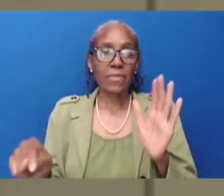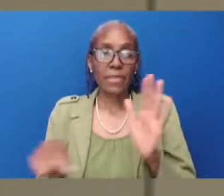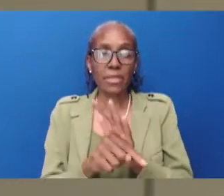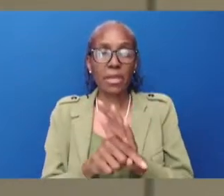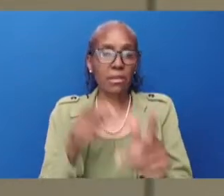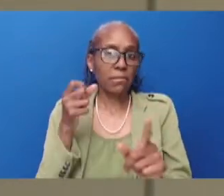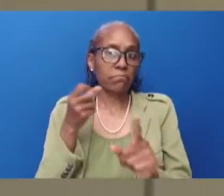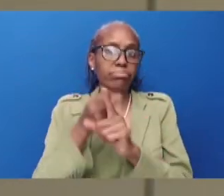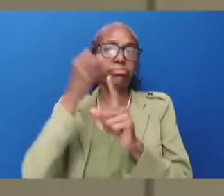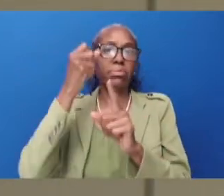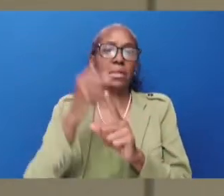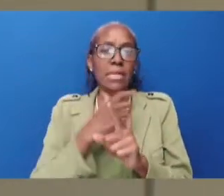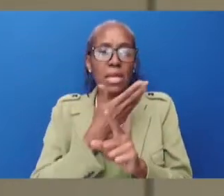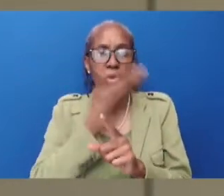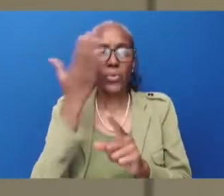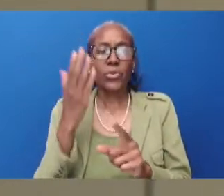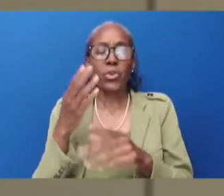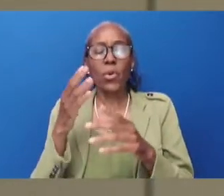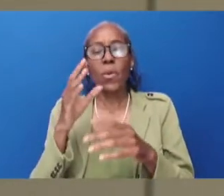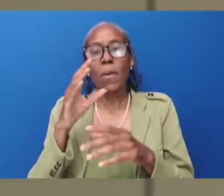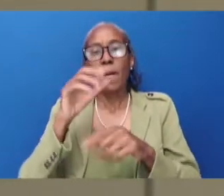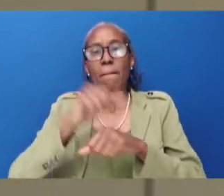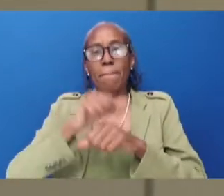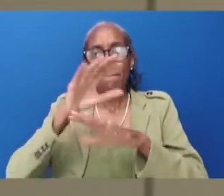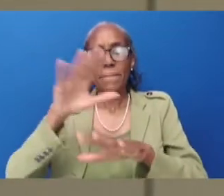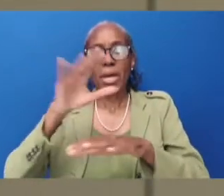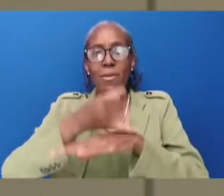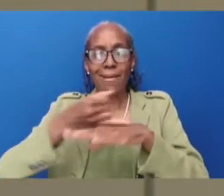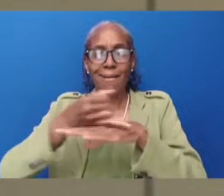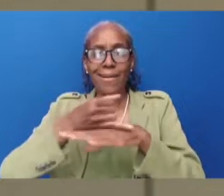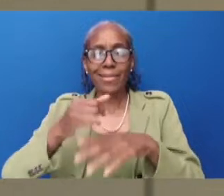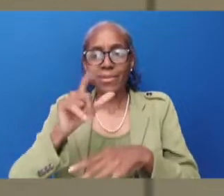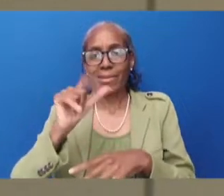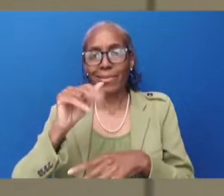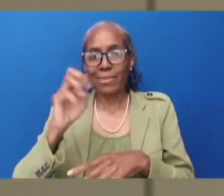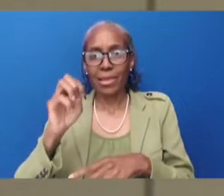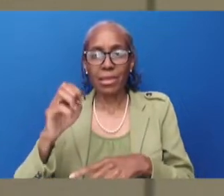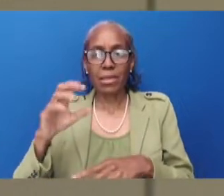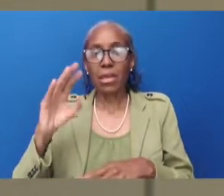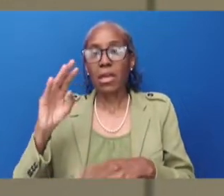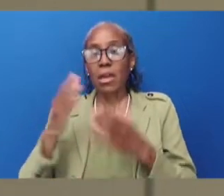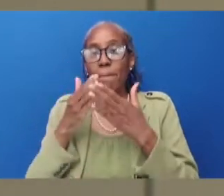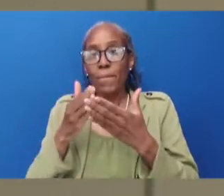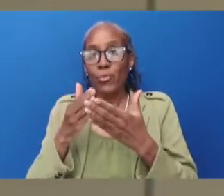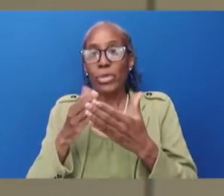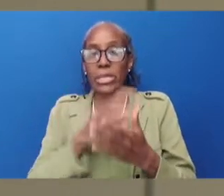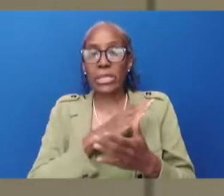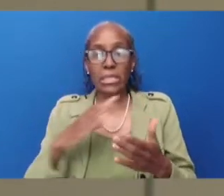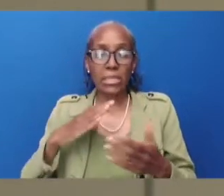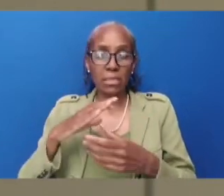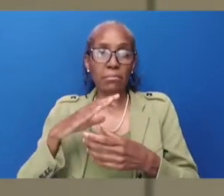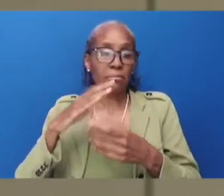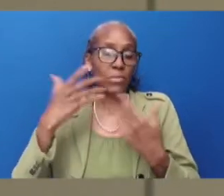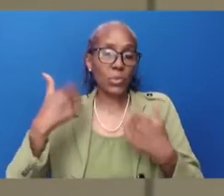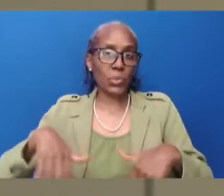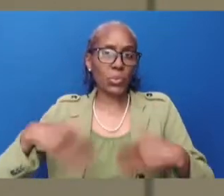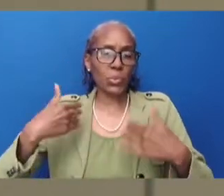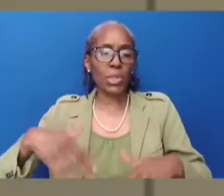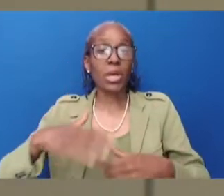COMMISSION. AND WE STILL FEEL THE NEGATIVE